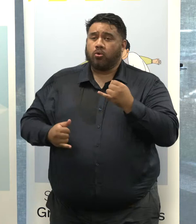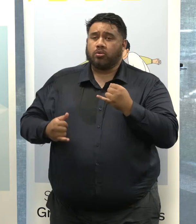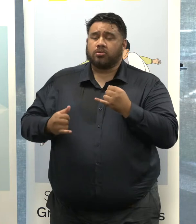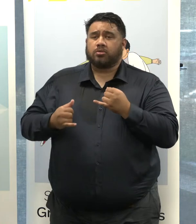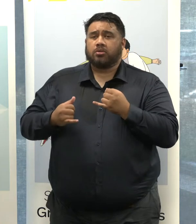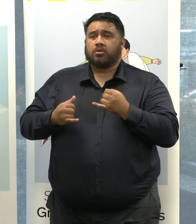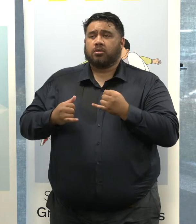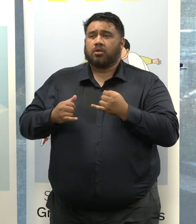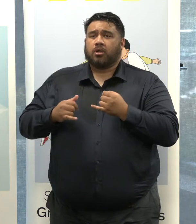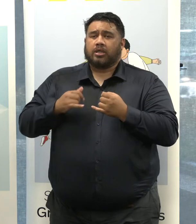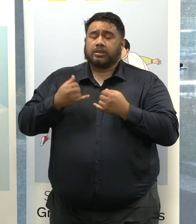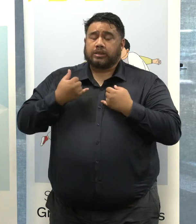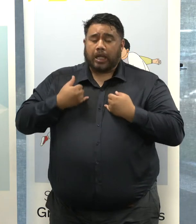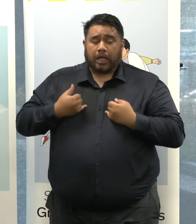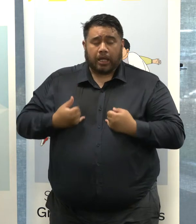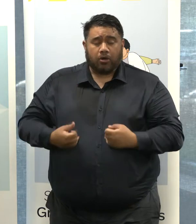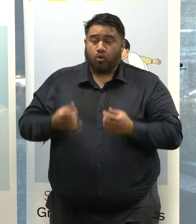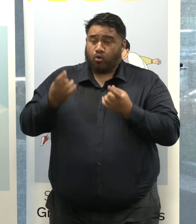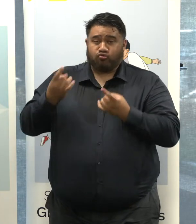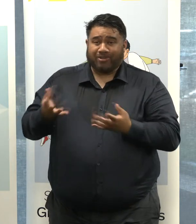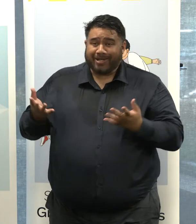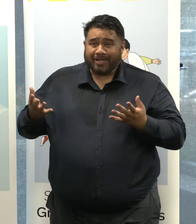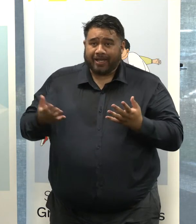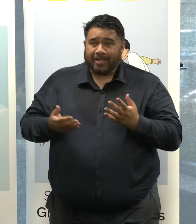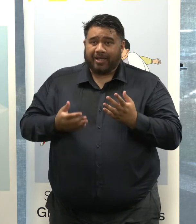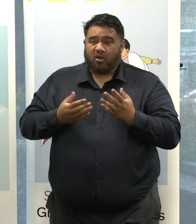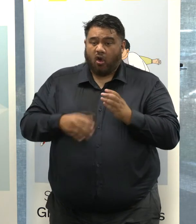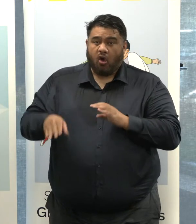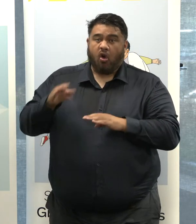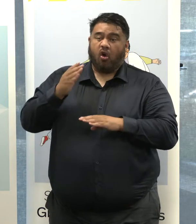that people do not fall through the cracks, particularly those